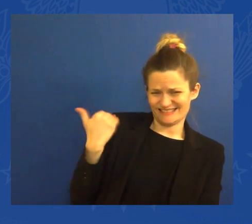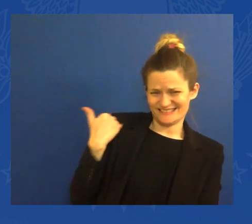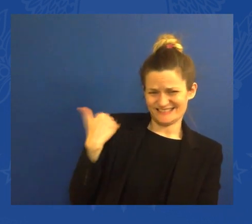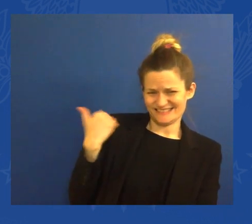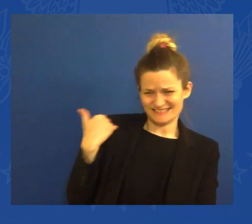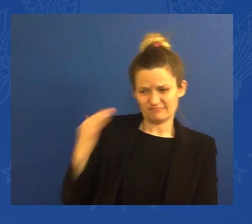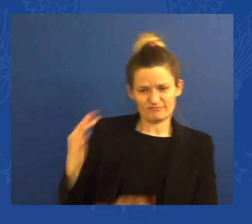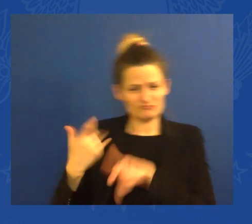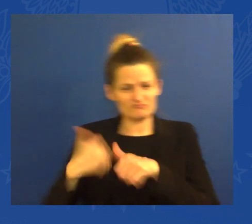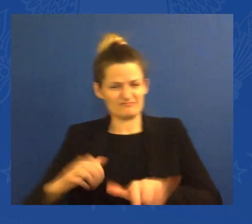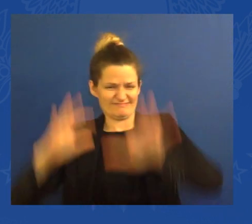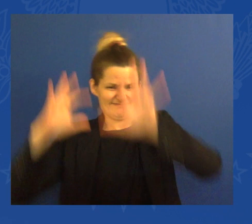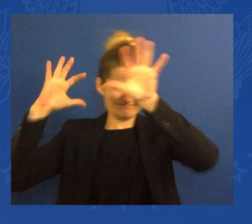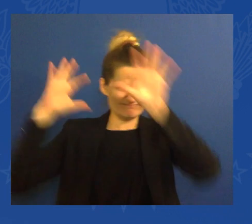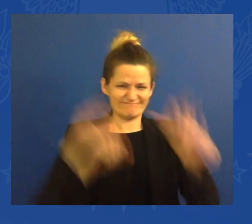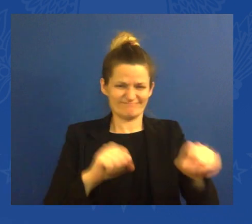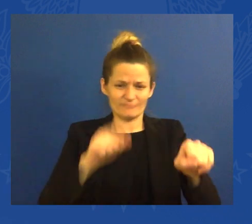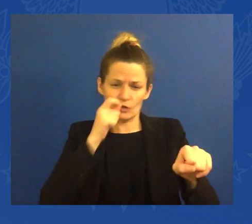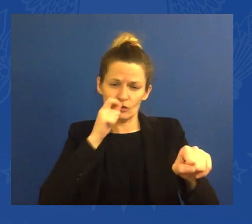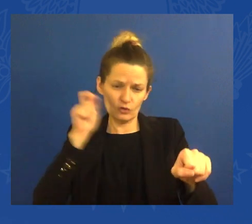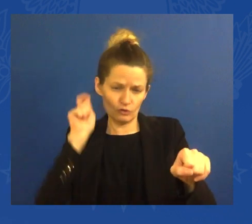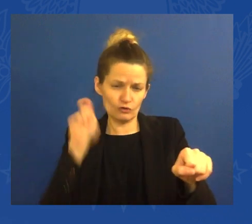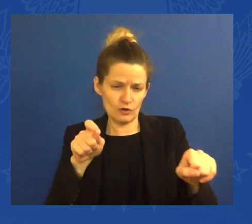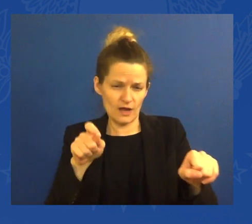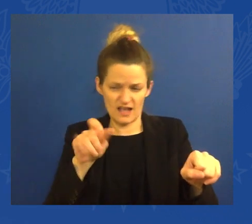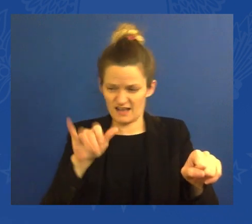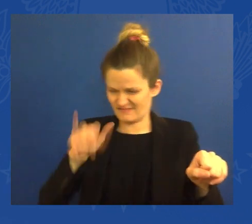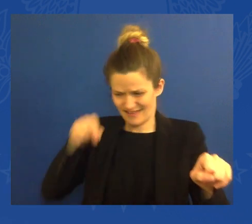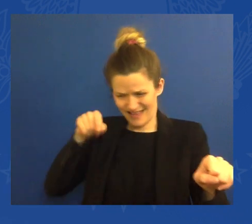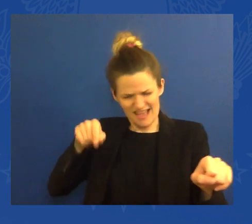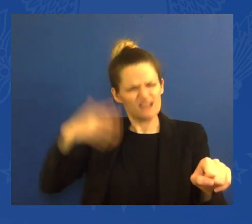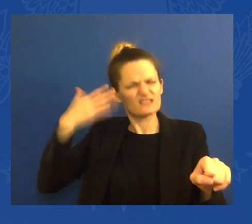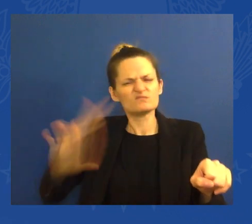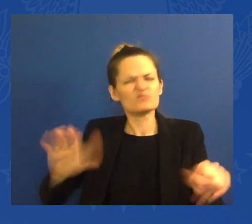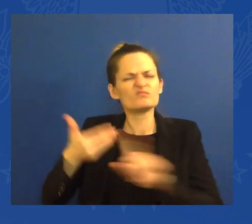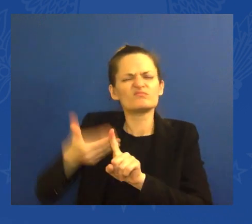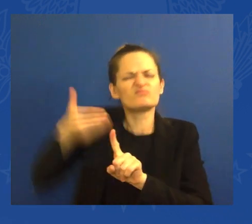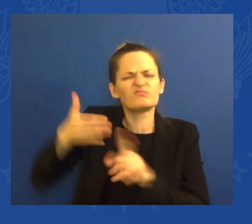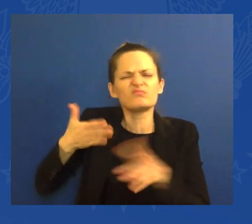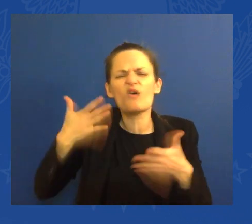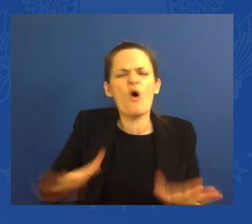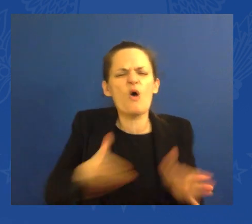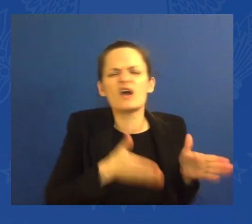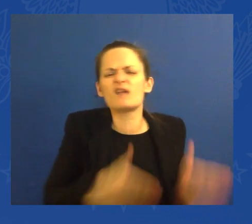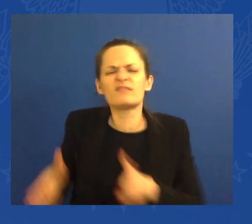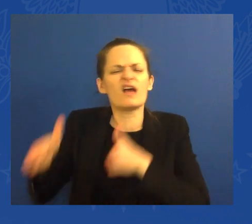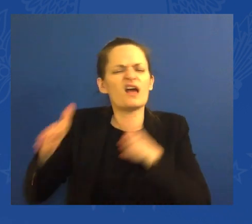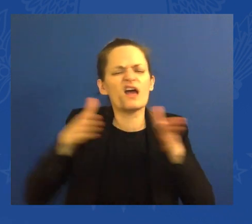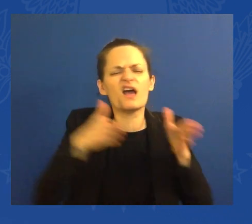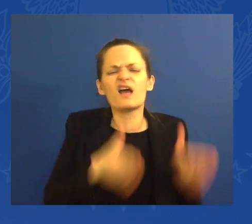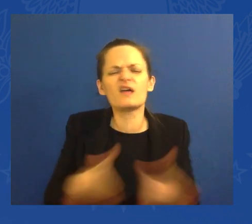He's rejected repeated efforts at diplomacy. He thought the West and NATO wouldn't respond.